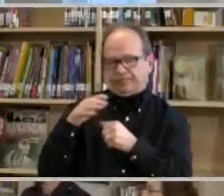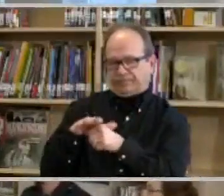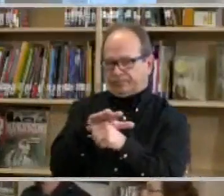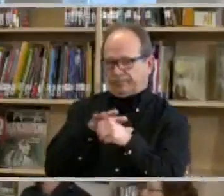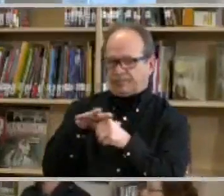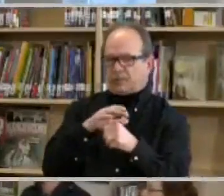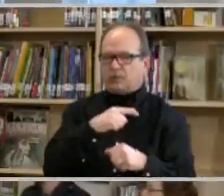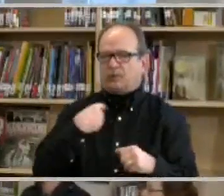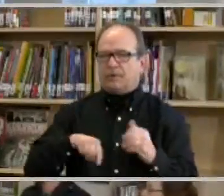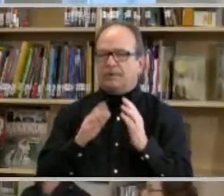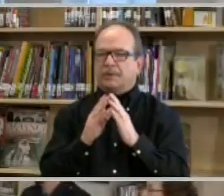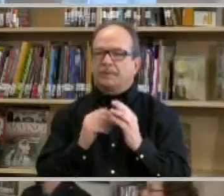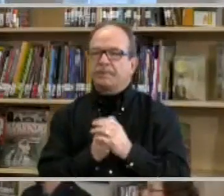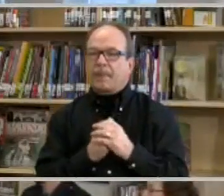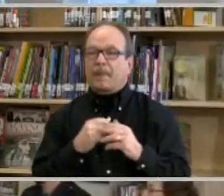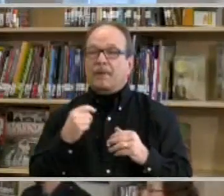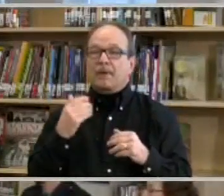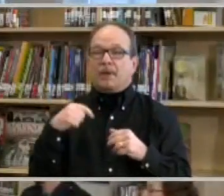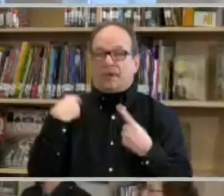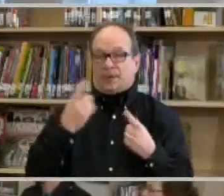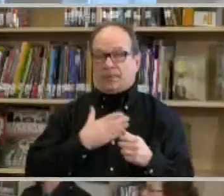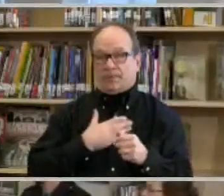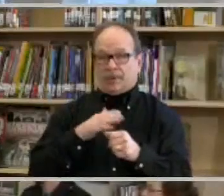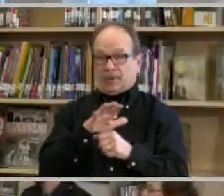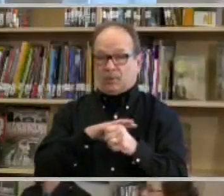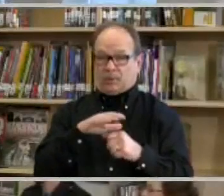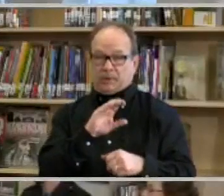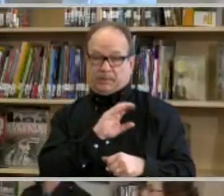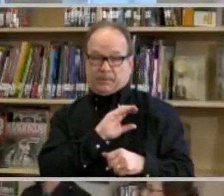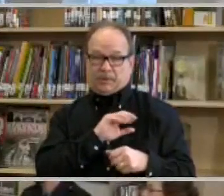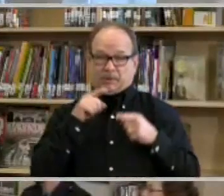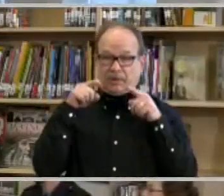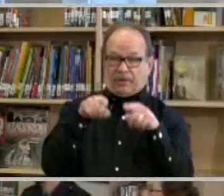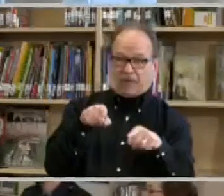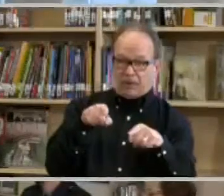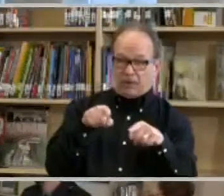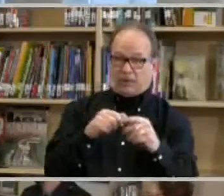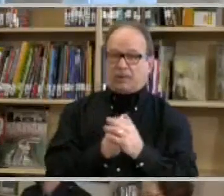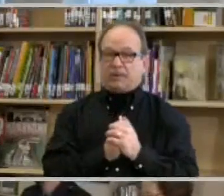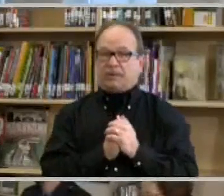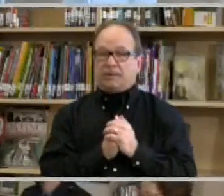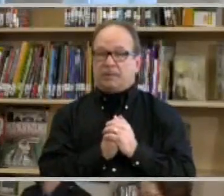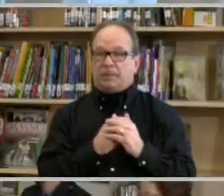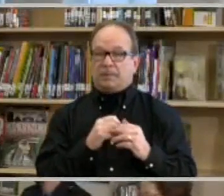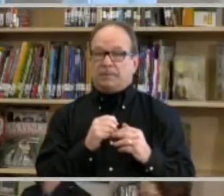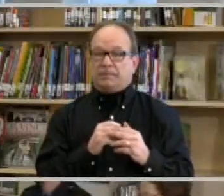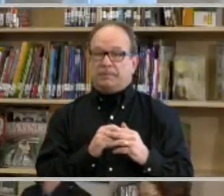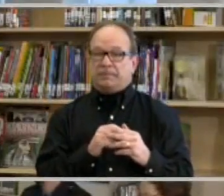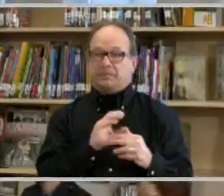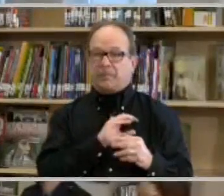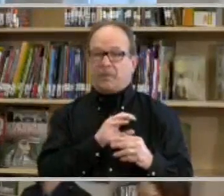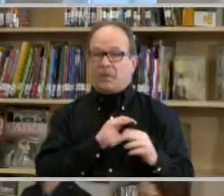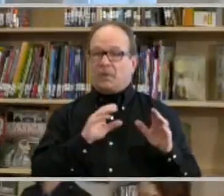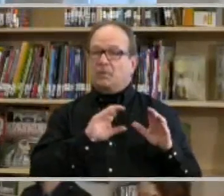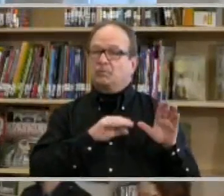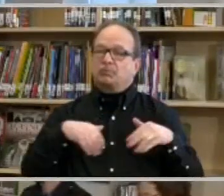ONE OF THE THINGS THAT I FOUND TO BE VERY SUCCESSFUL IN THE NEIGHBORHOOD IS POLICE PRESENCE